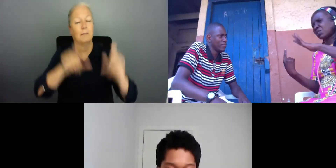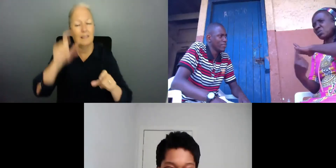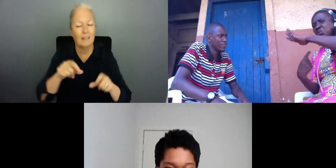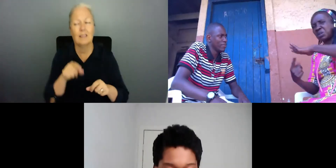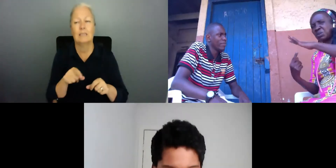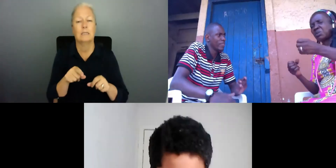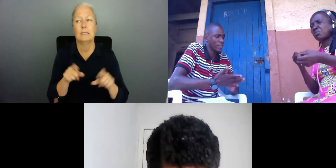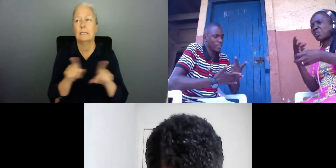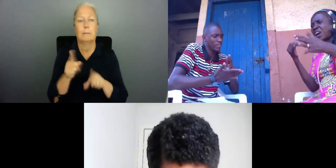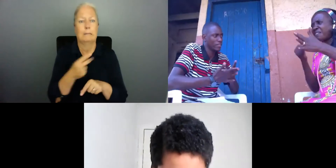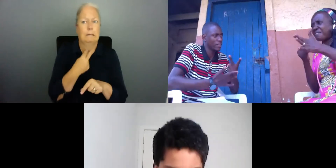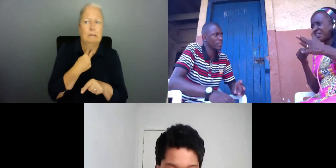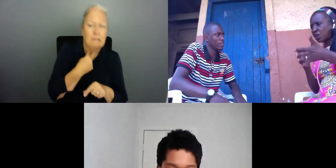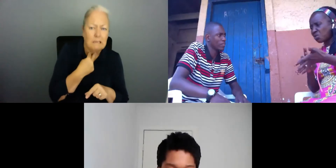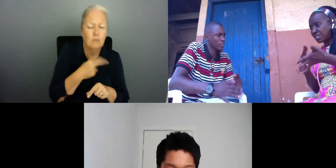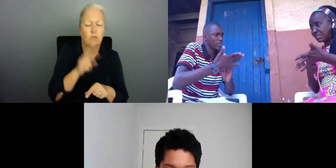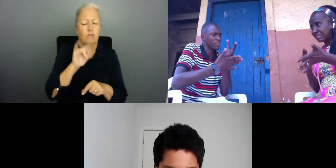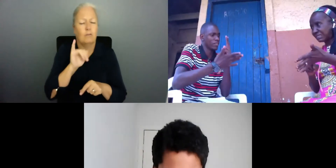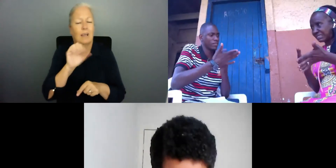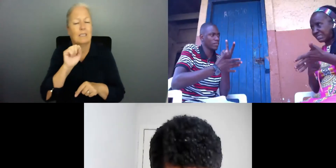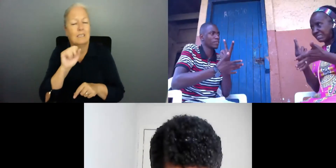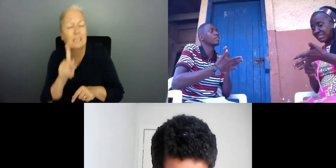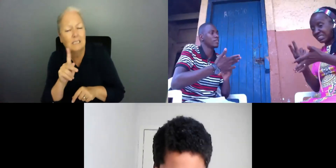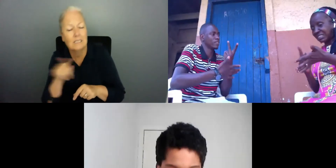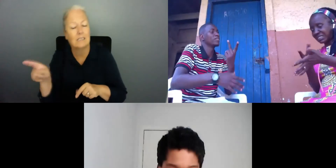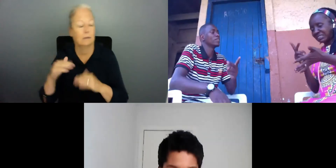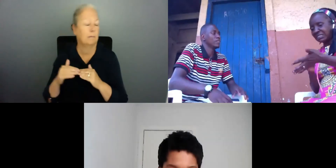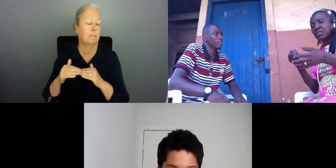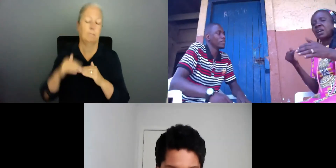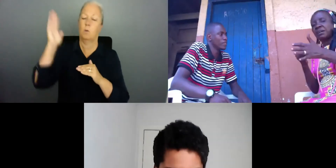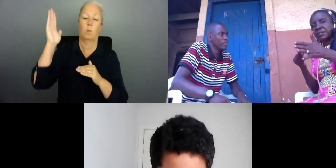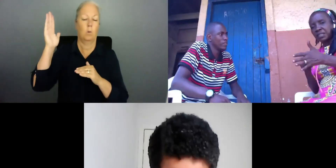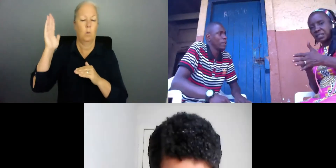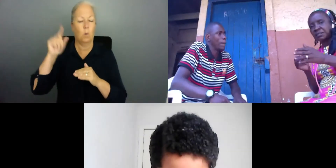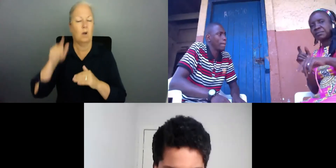we face great difficulties in having access to services and support for people with disabilities